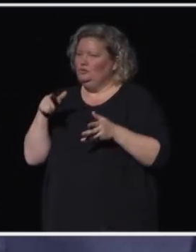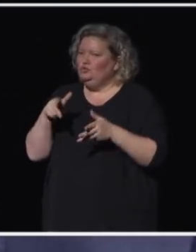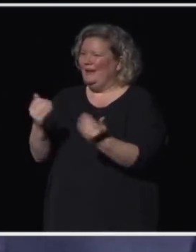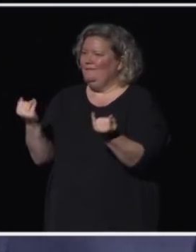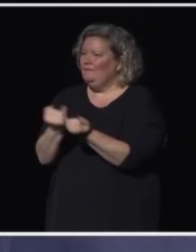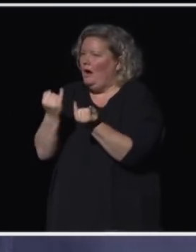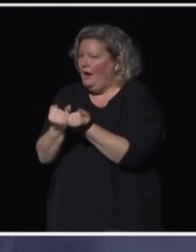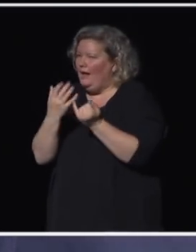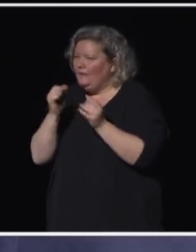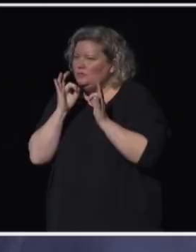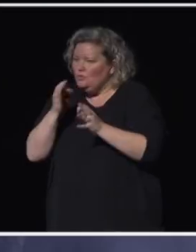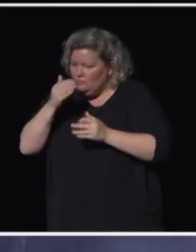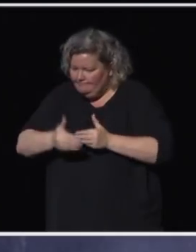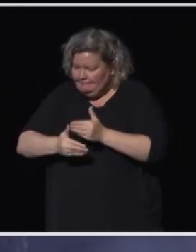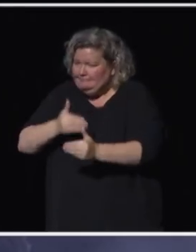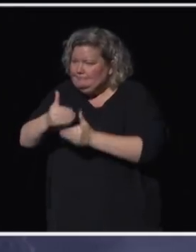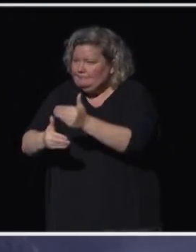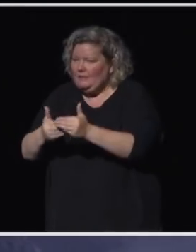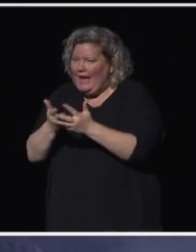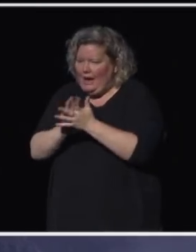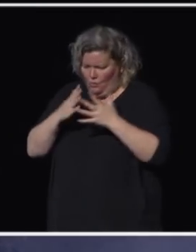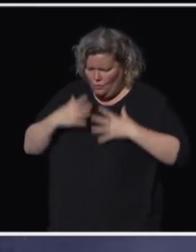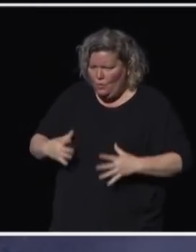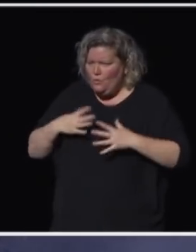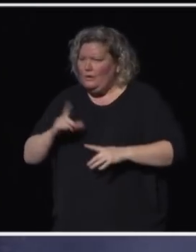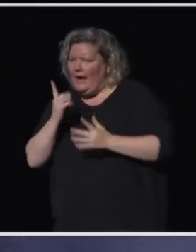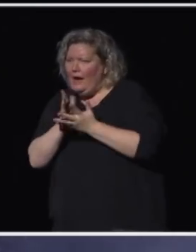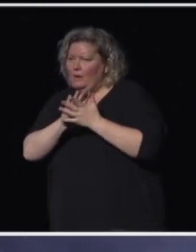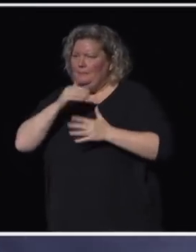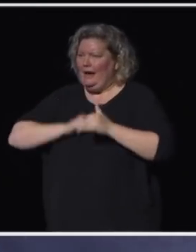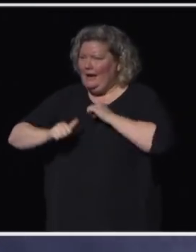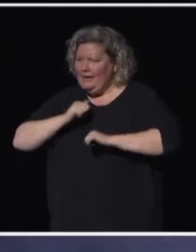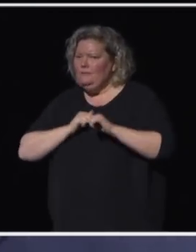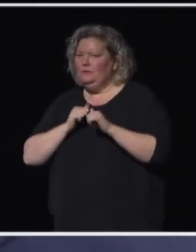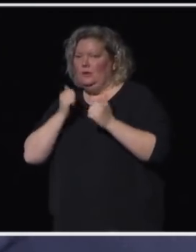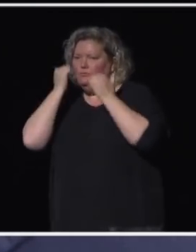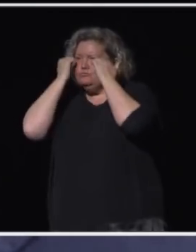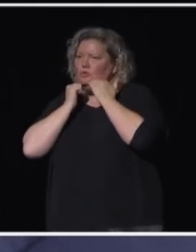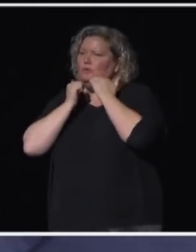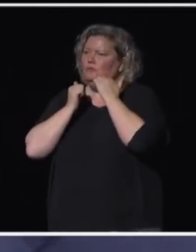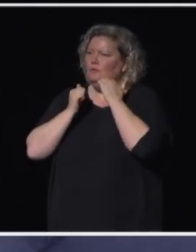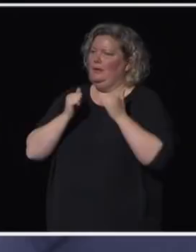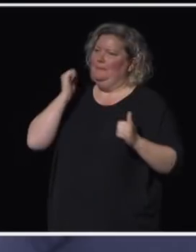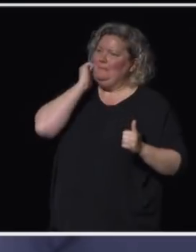by-laws and codes, and in their very need attested to all the vulnerability of the black teenage bodies.